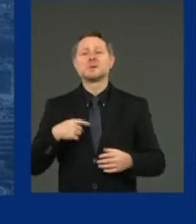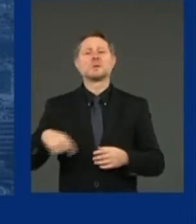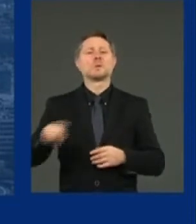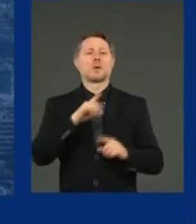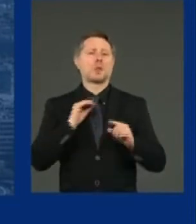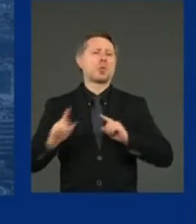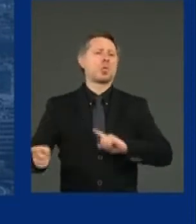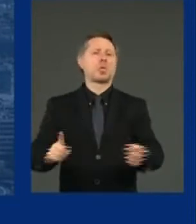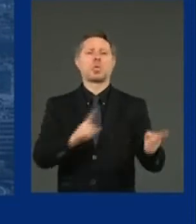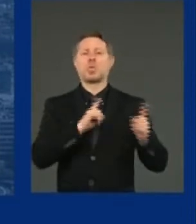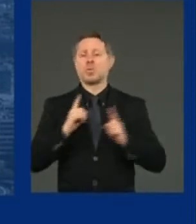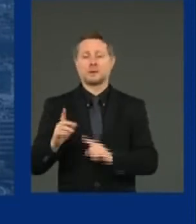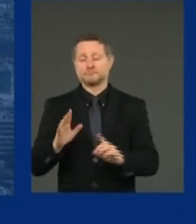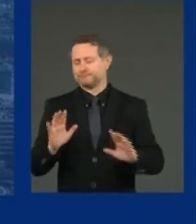WHAT WILL REOPENING MEAN?